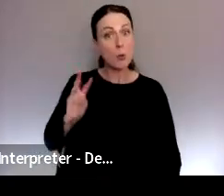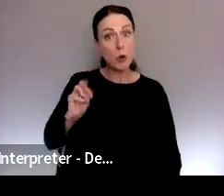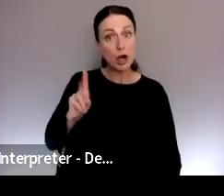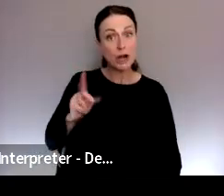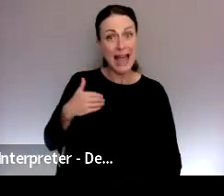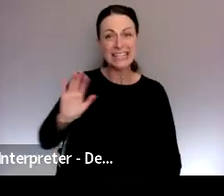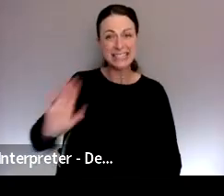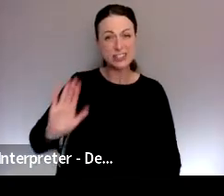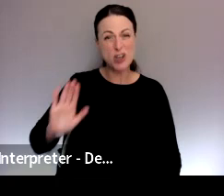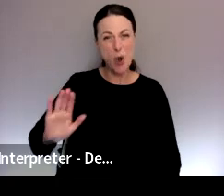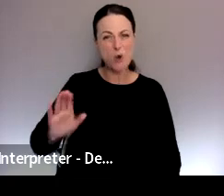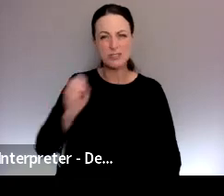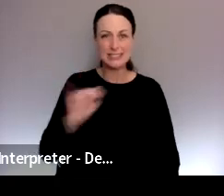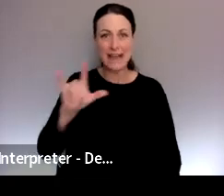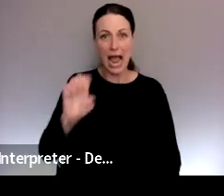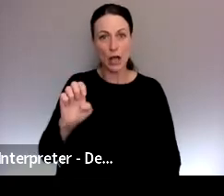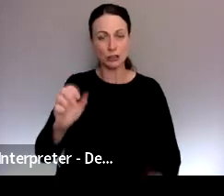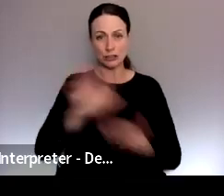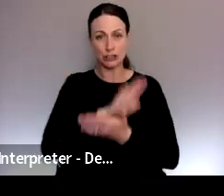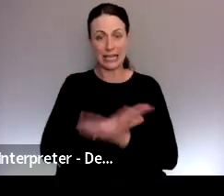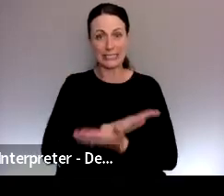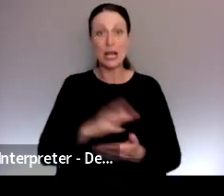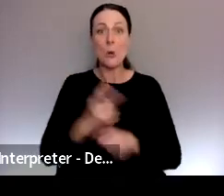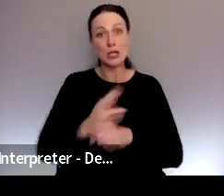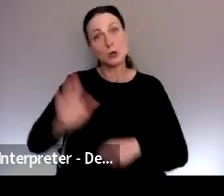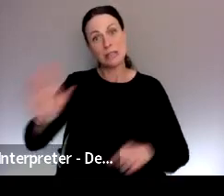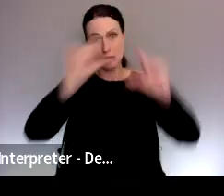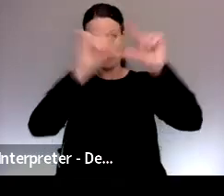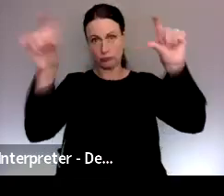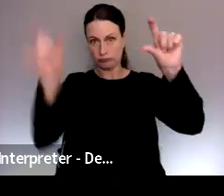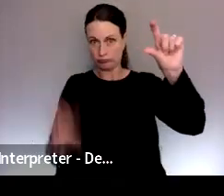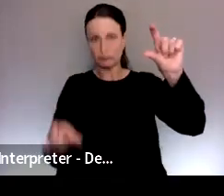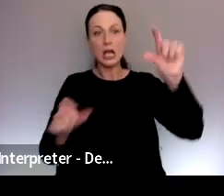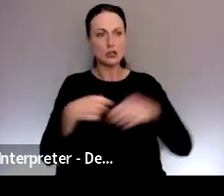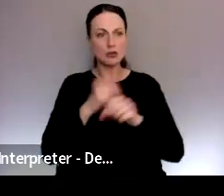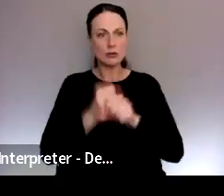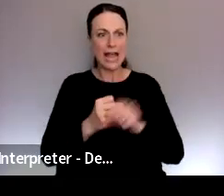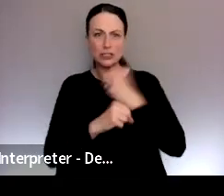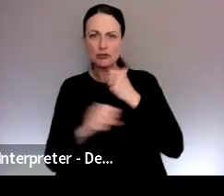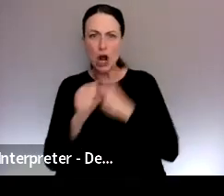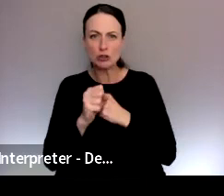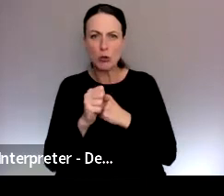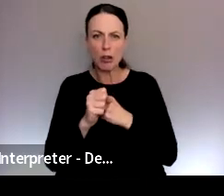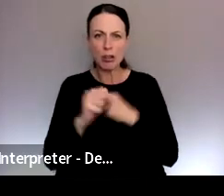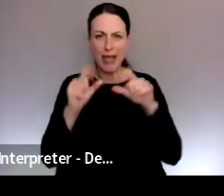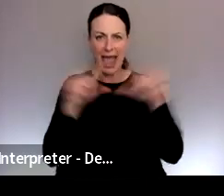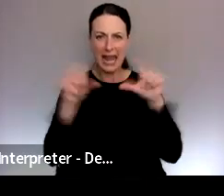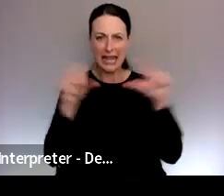has its own cascading style sheet. When using the style toolbar in Word to create structural headings for example,